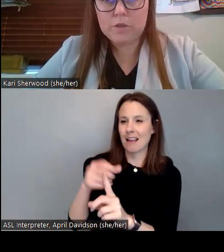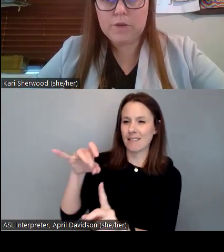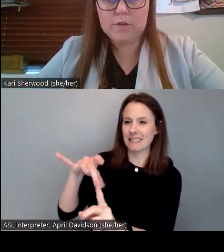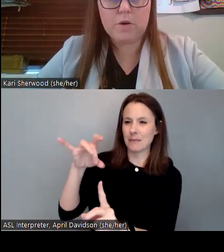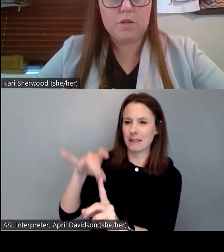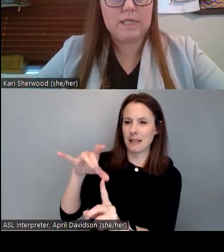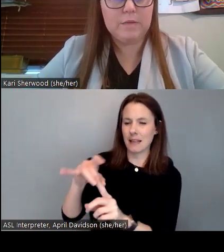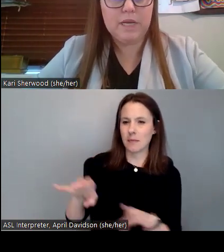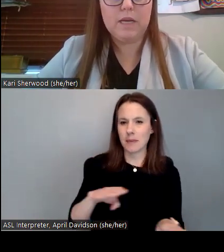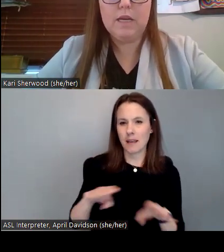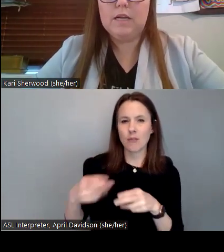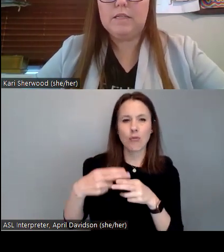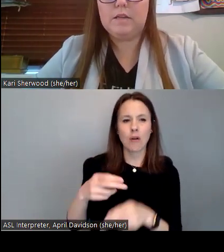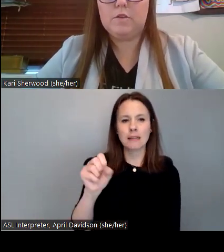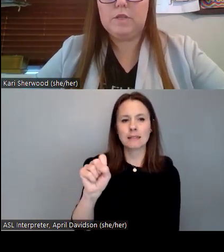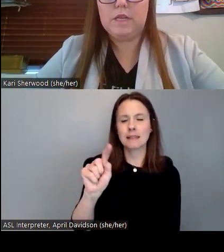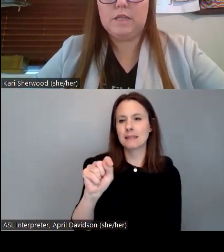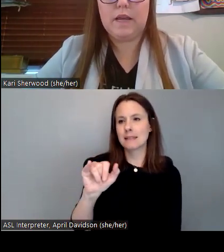which we also call stimming. This includes things like